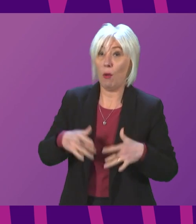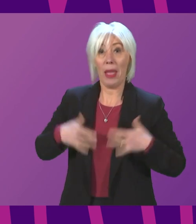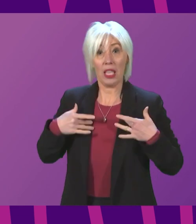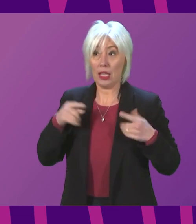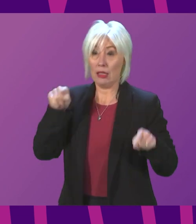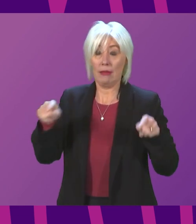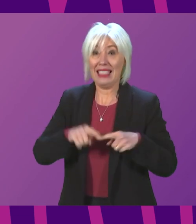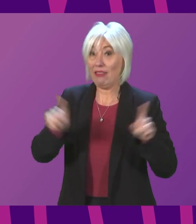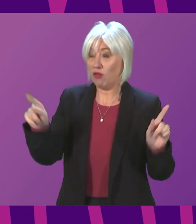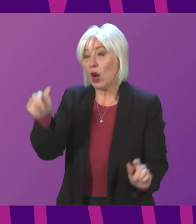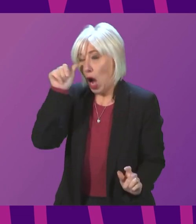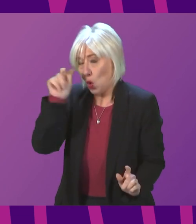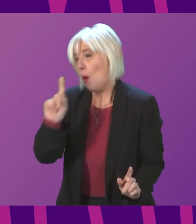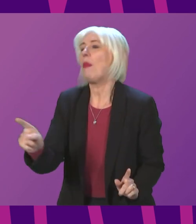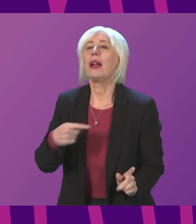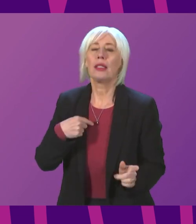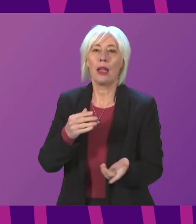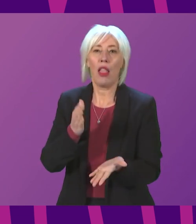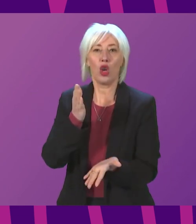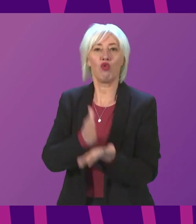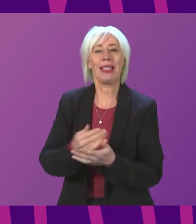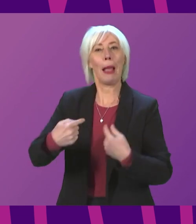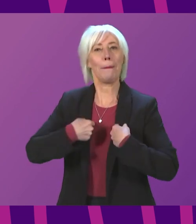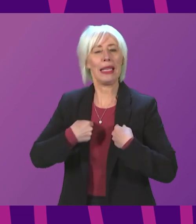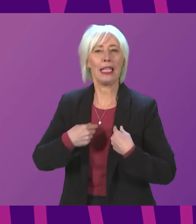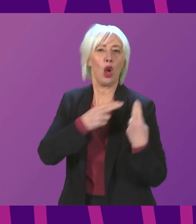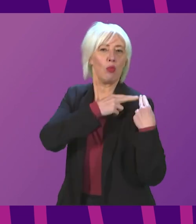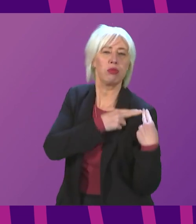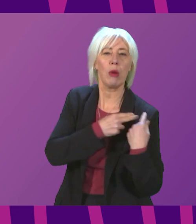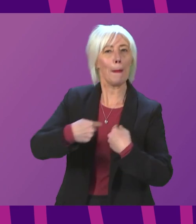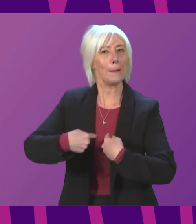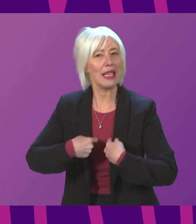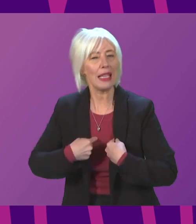trust that is placed in me and the responsibility that placed on me by the Scottish people means